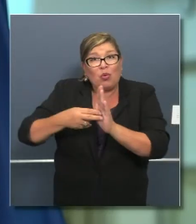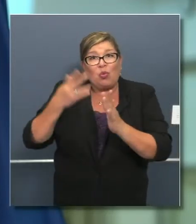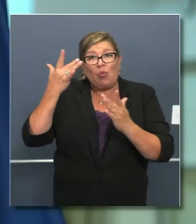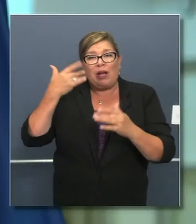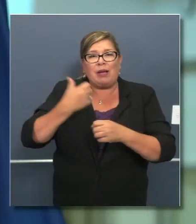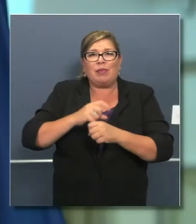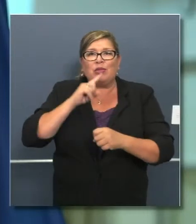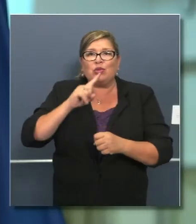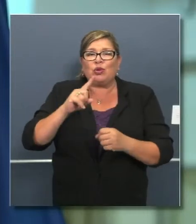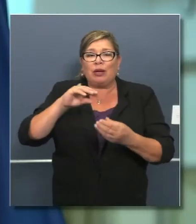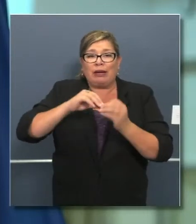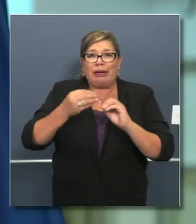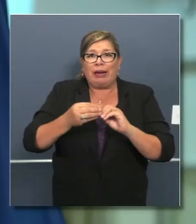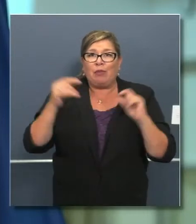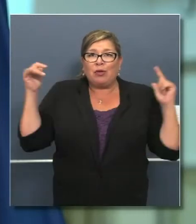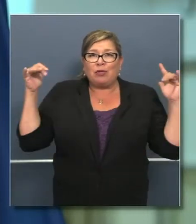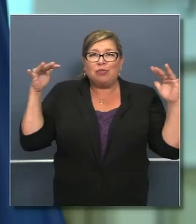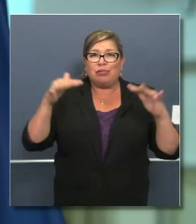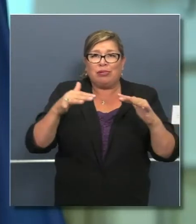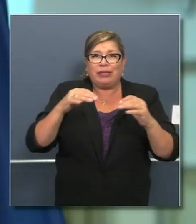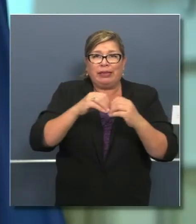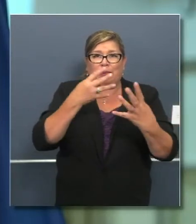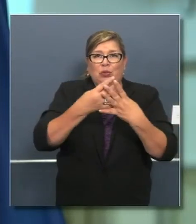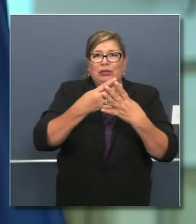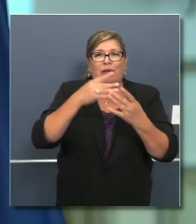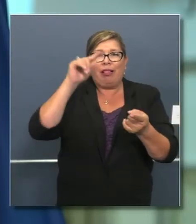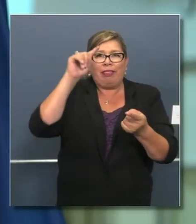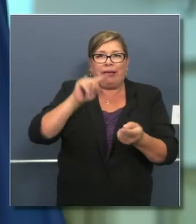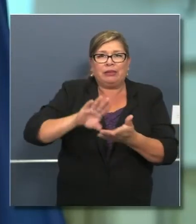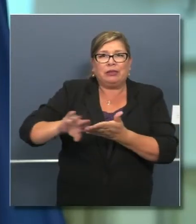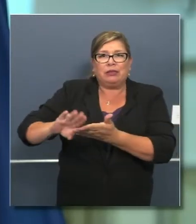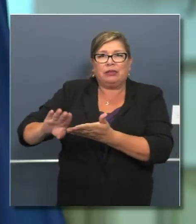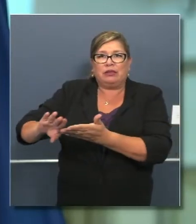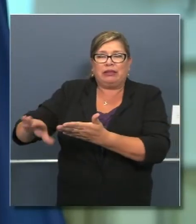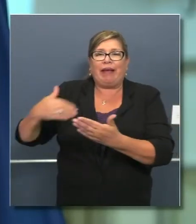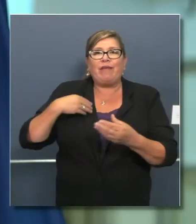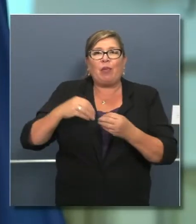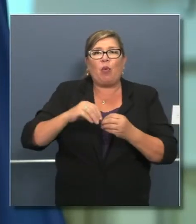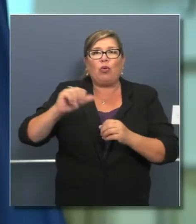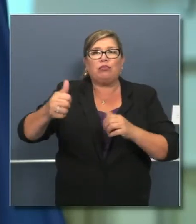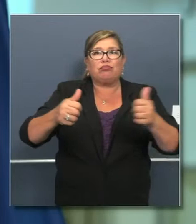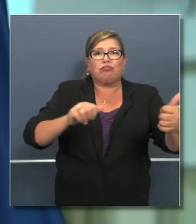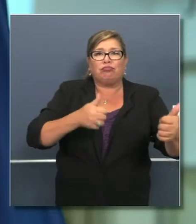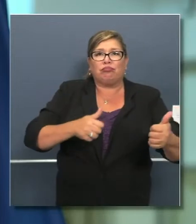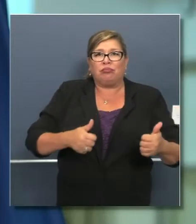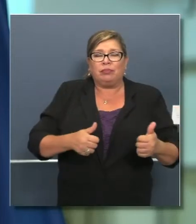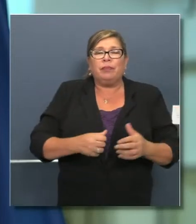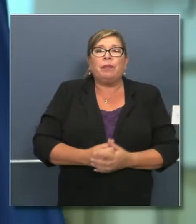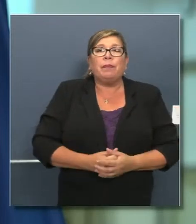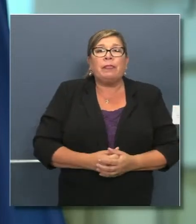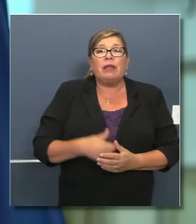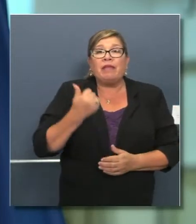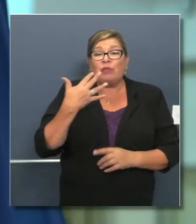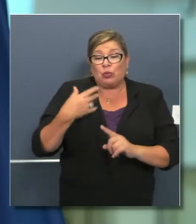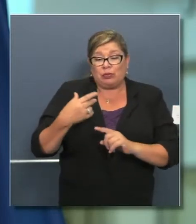the system a number of months ago we submitted to the courts a number of days ago an additional